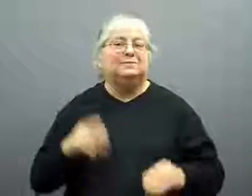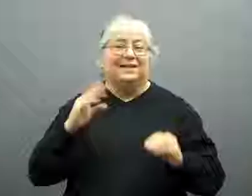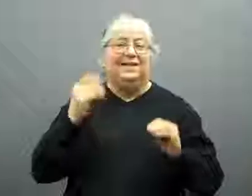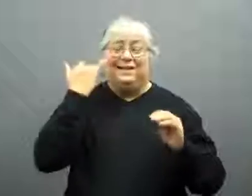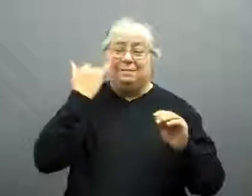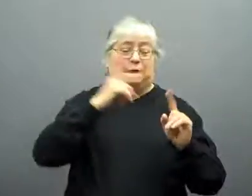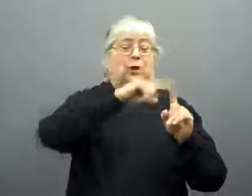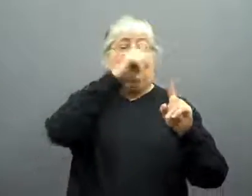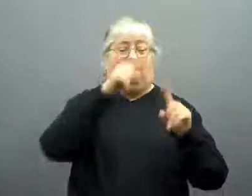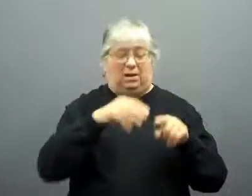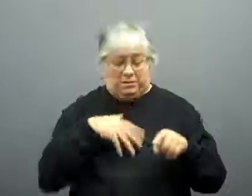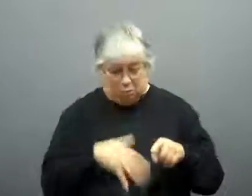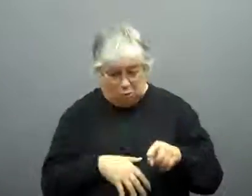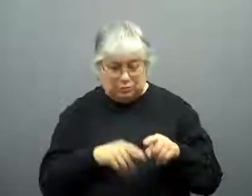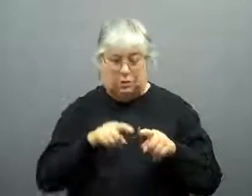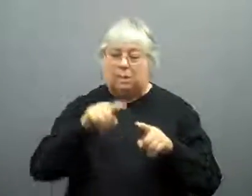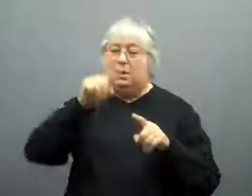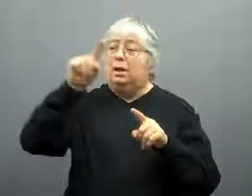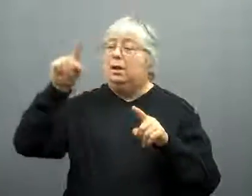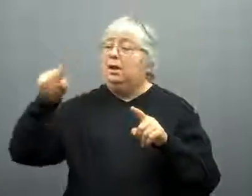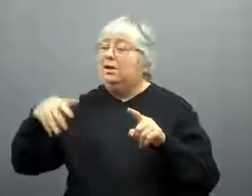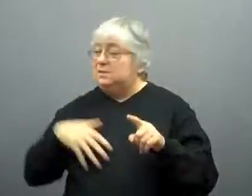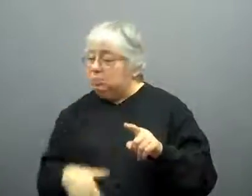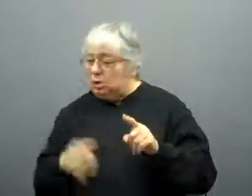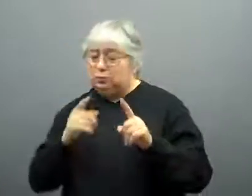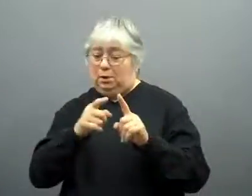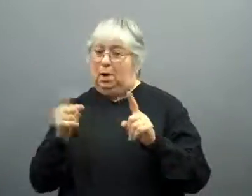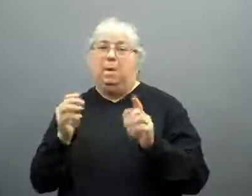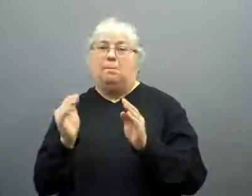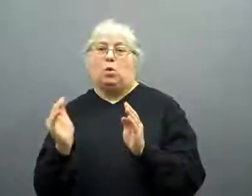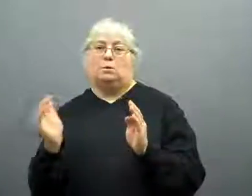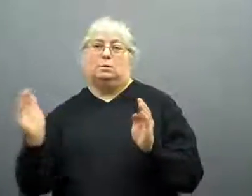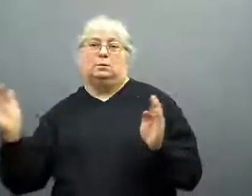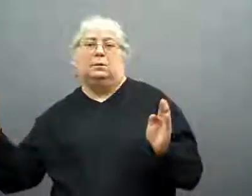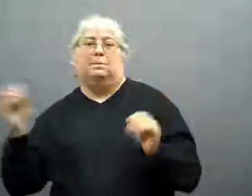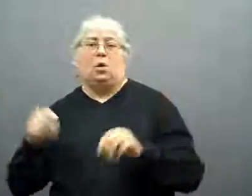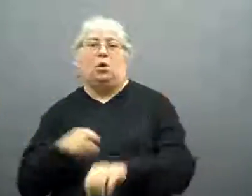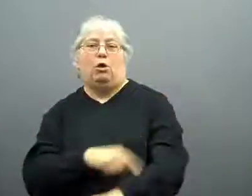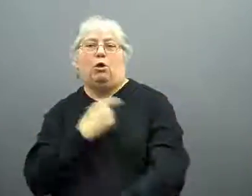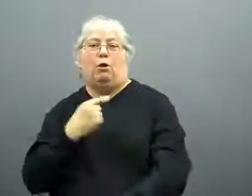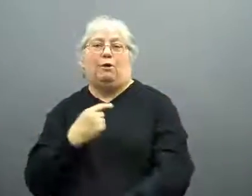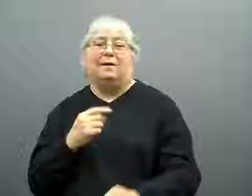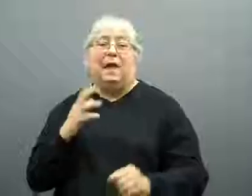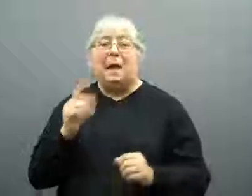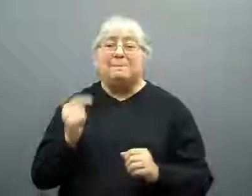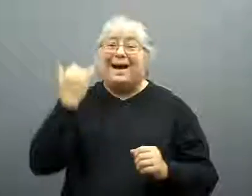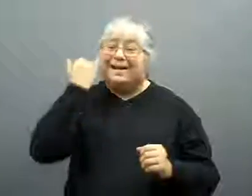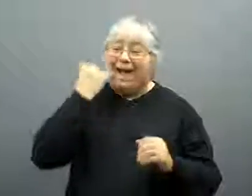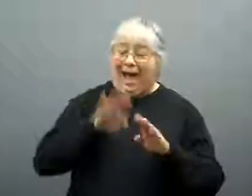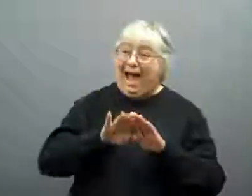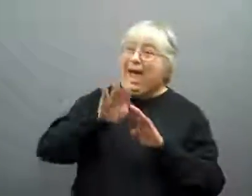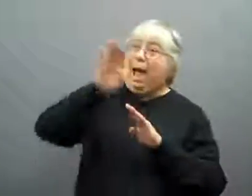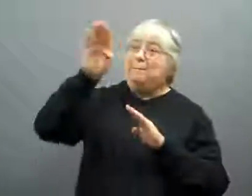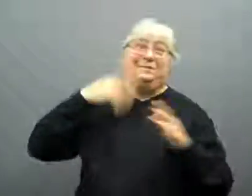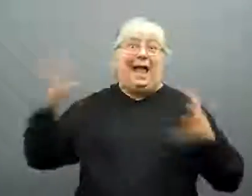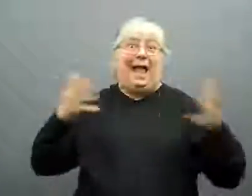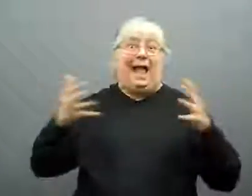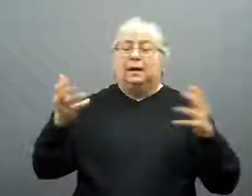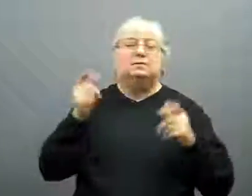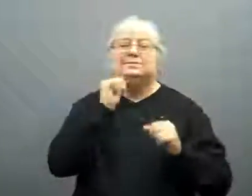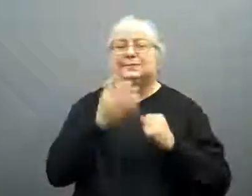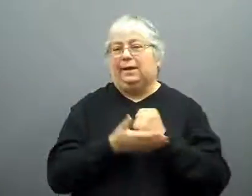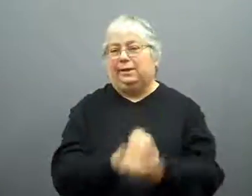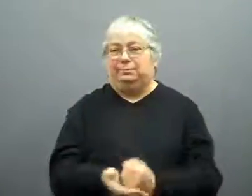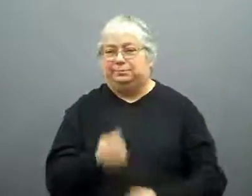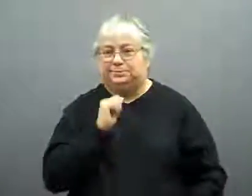It can also lengthen the time between depressive episodes.